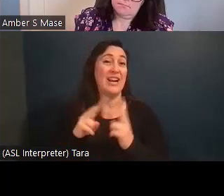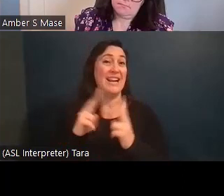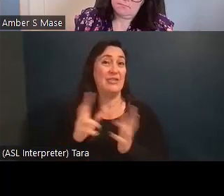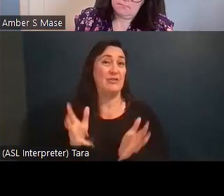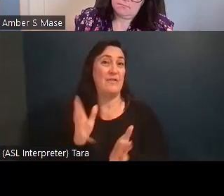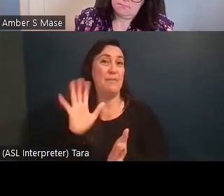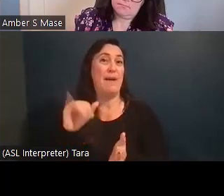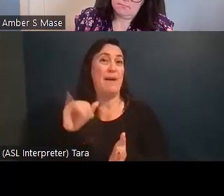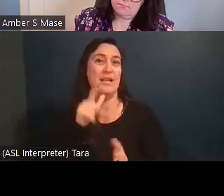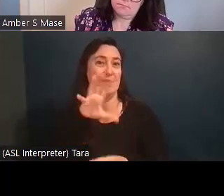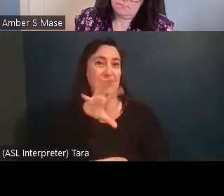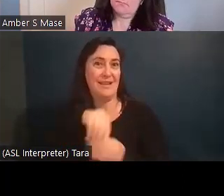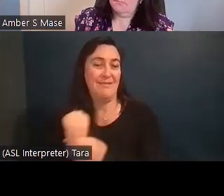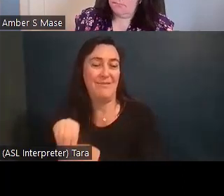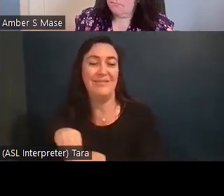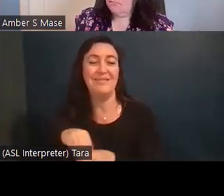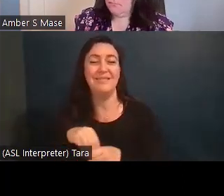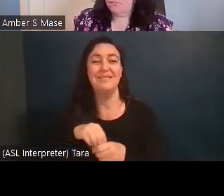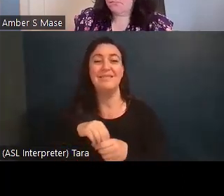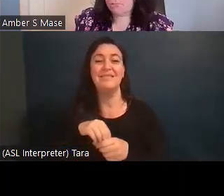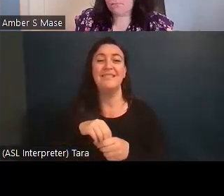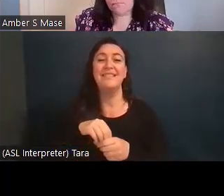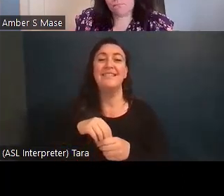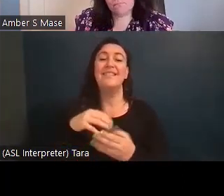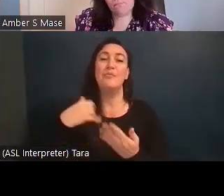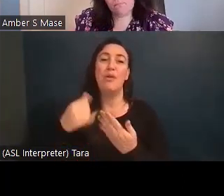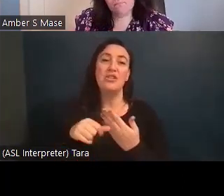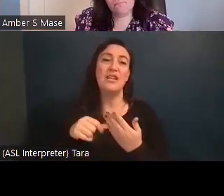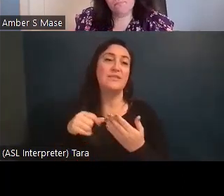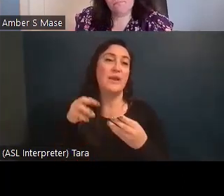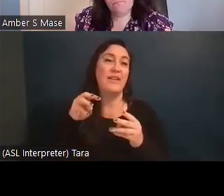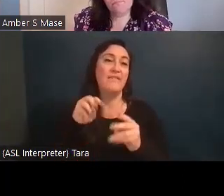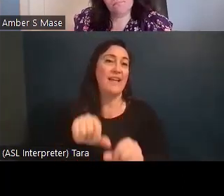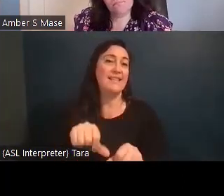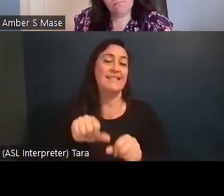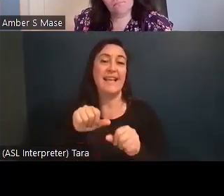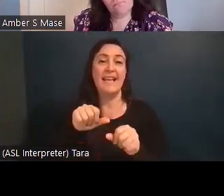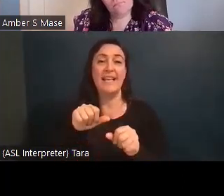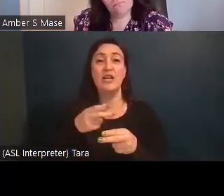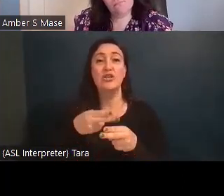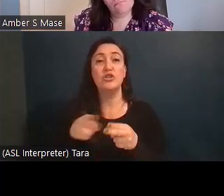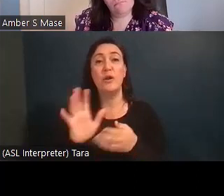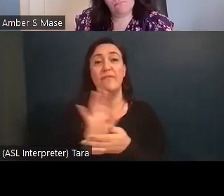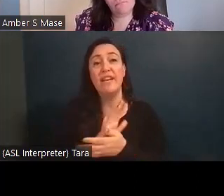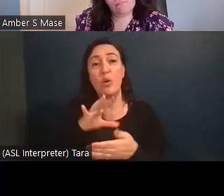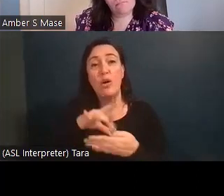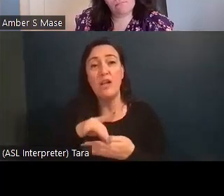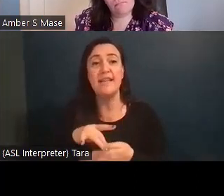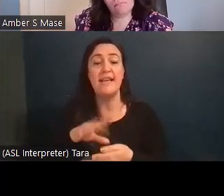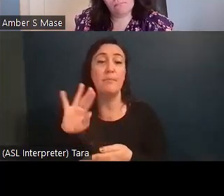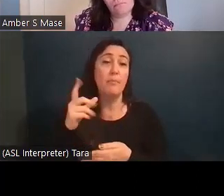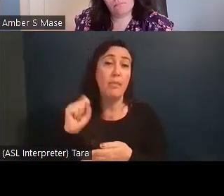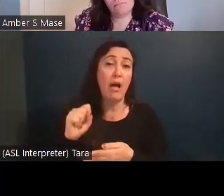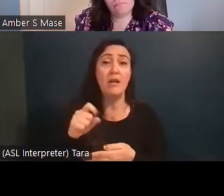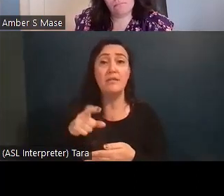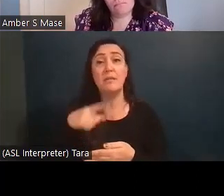of projects for investing in short video content, blogs or public webinars or discussion series to make sure their ideas